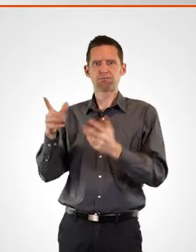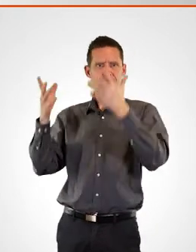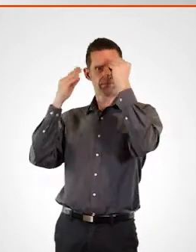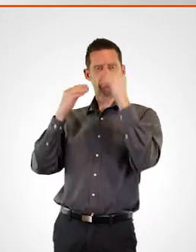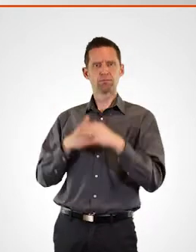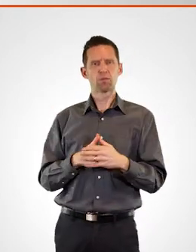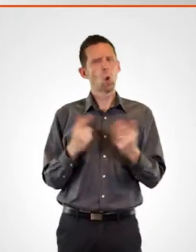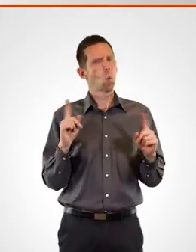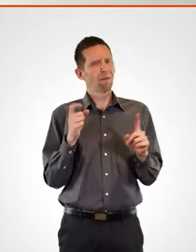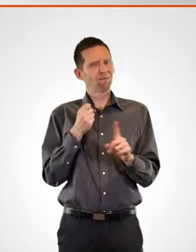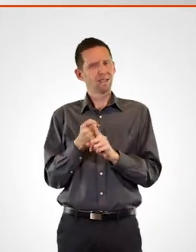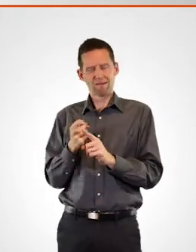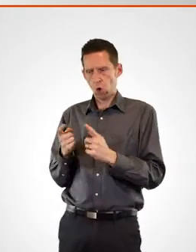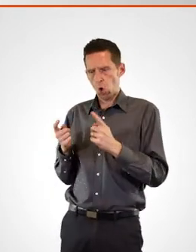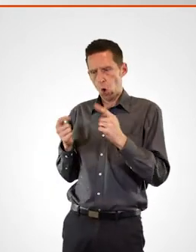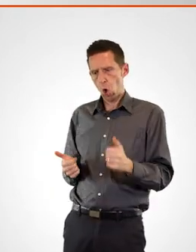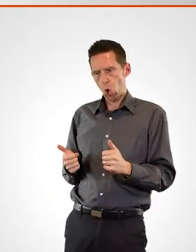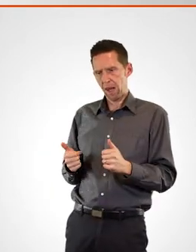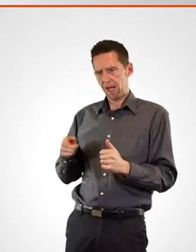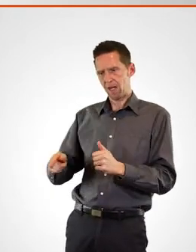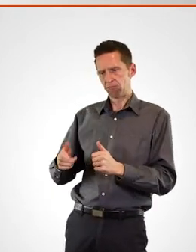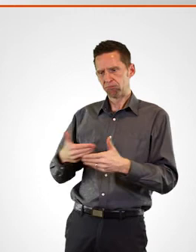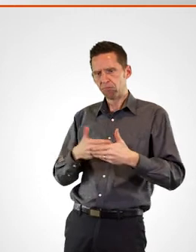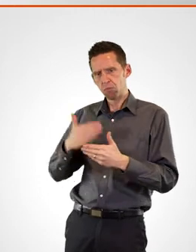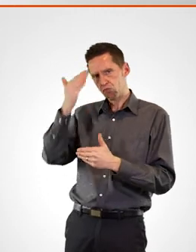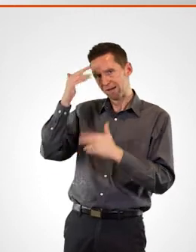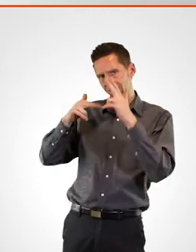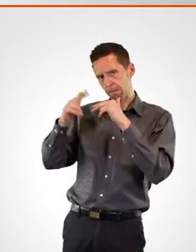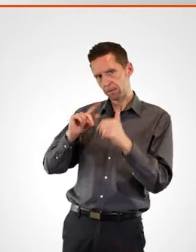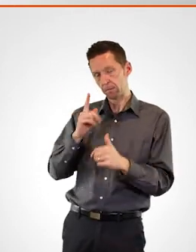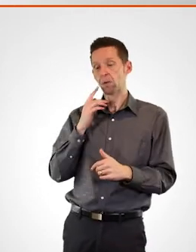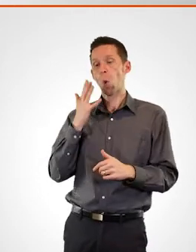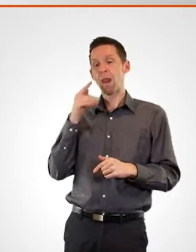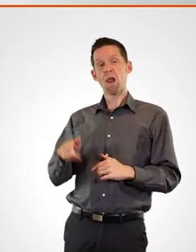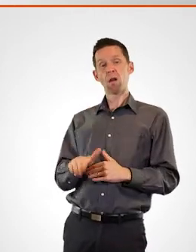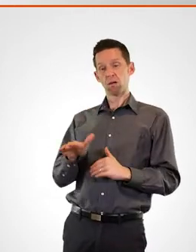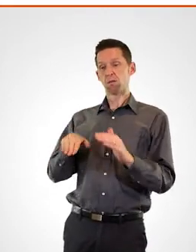So what are the effects of early brain development? Well, by the time a child enters kindergarten,